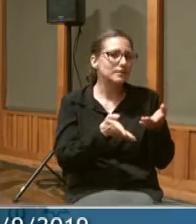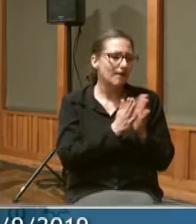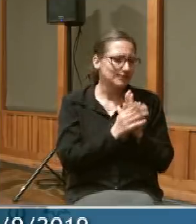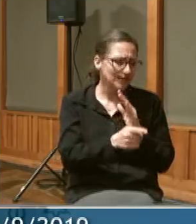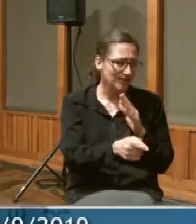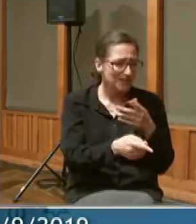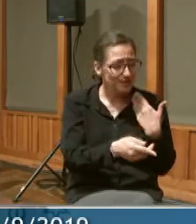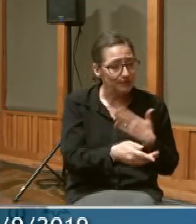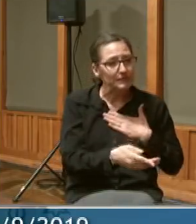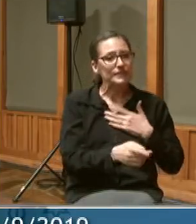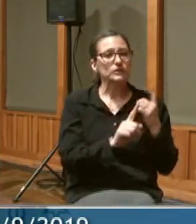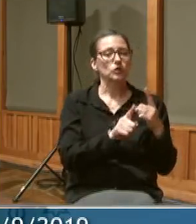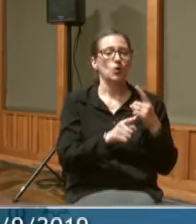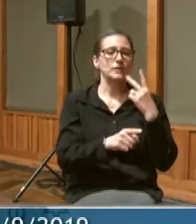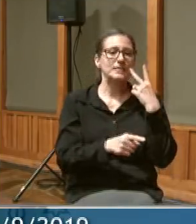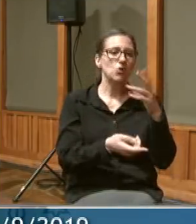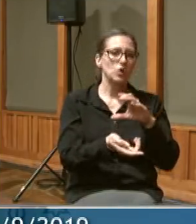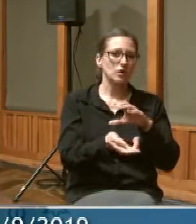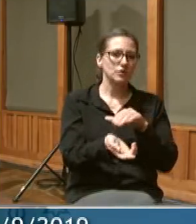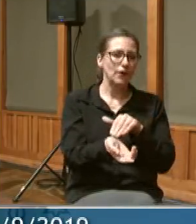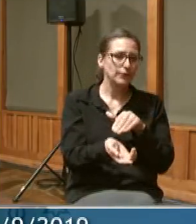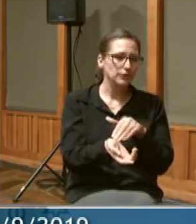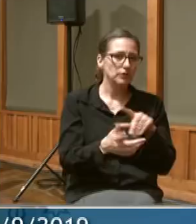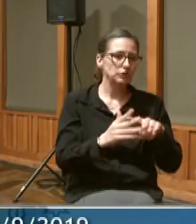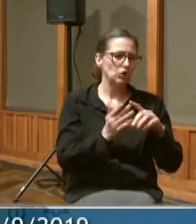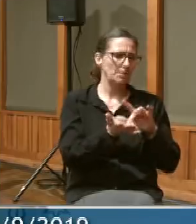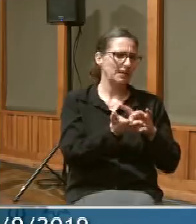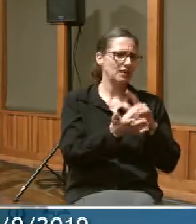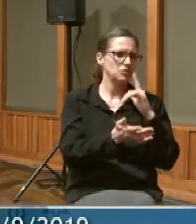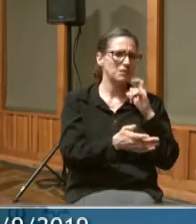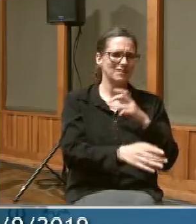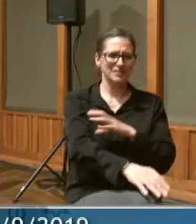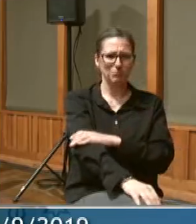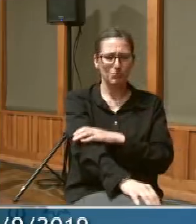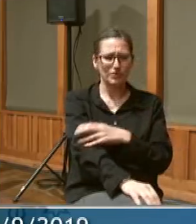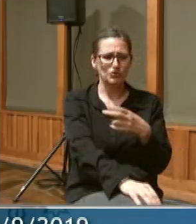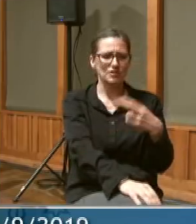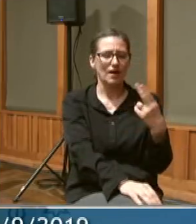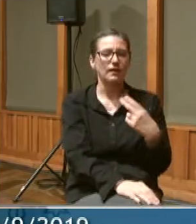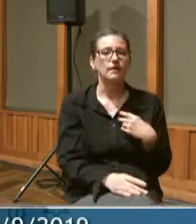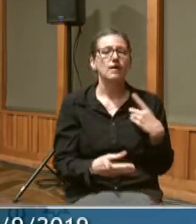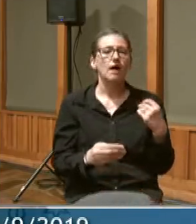PRESSURE ALL THE TIME. NO BIG DEAL. CONSTANTLY I'M ASKING PEOPLE TO GO TO THEIR DOCTOR, GET ON SOME